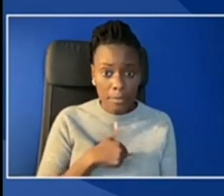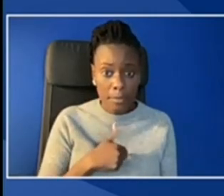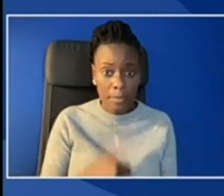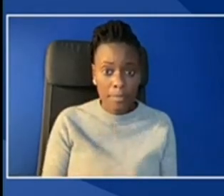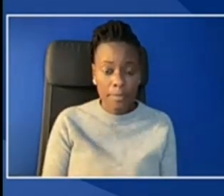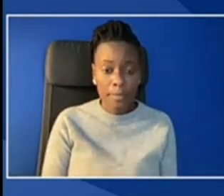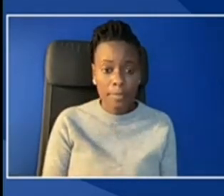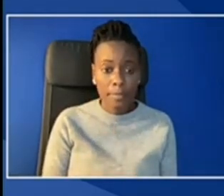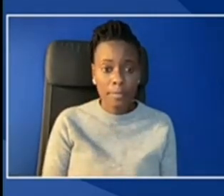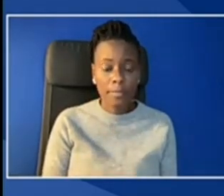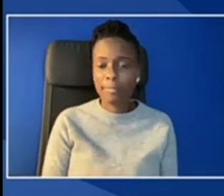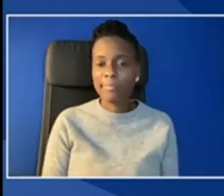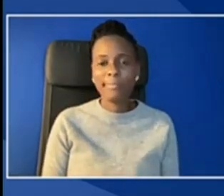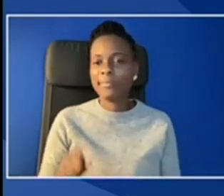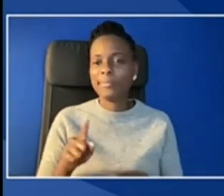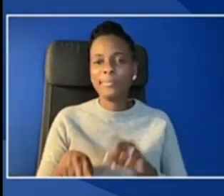He's not going to be able to. It looks like-